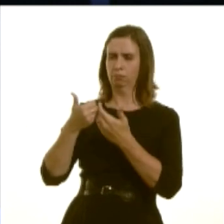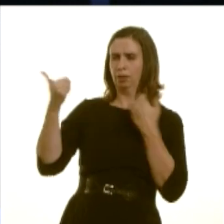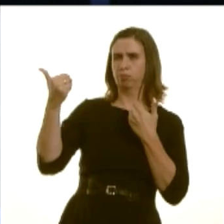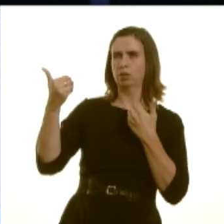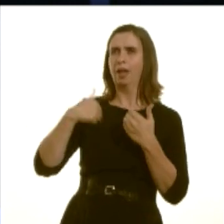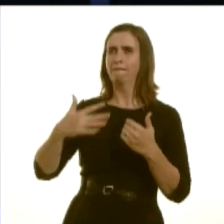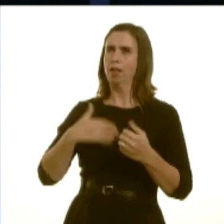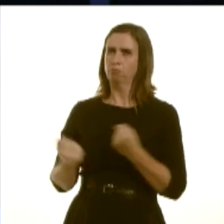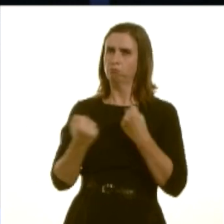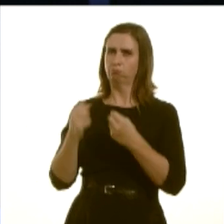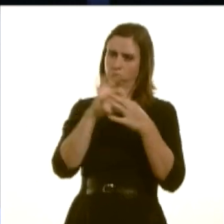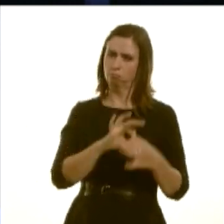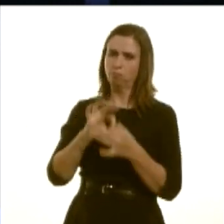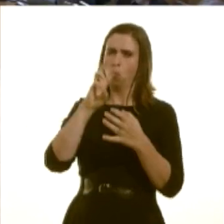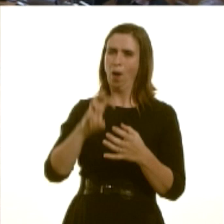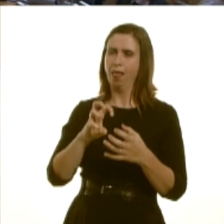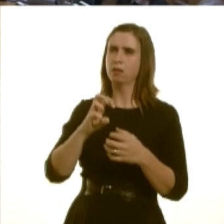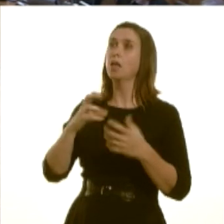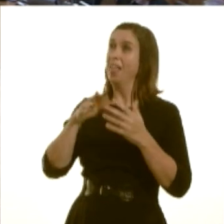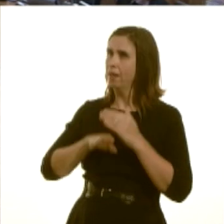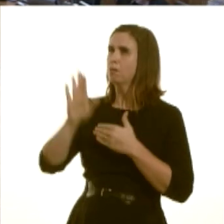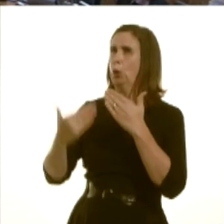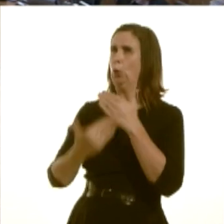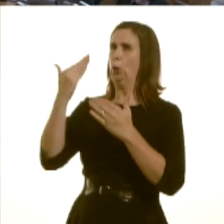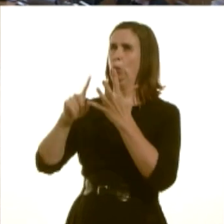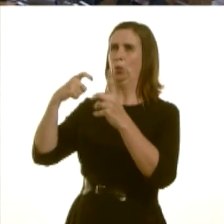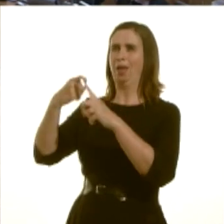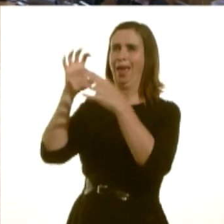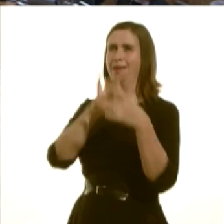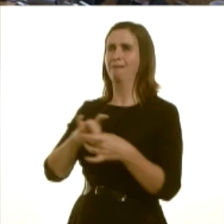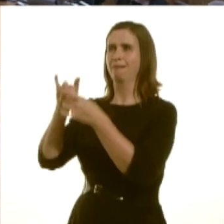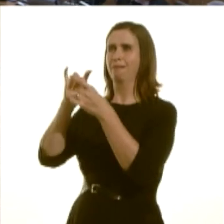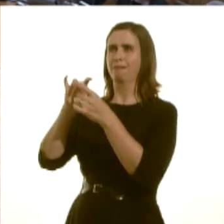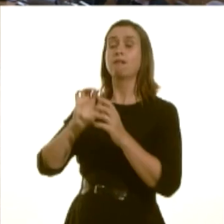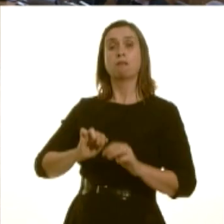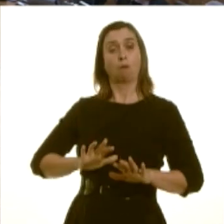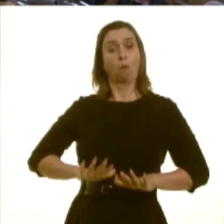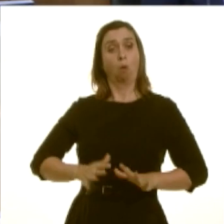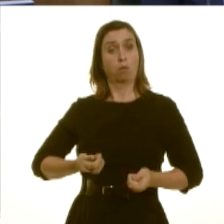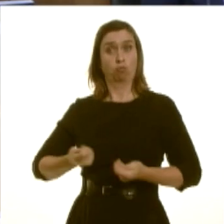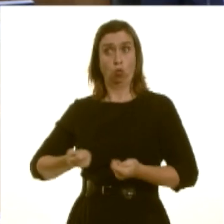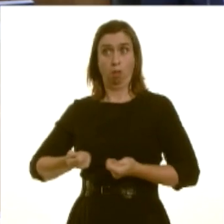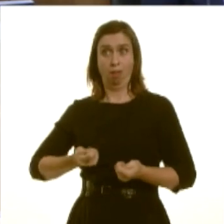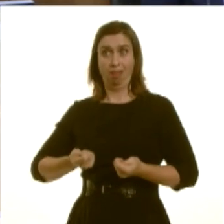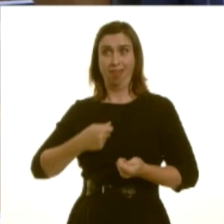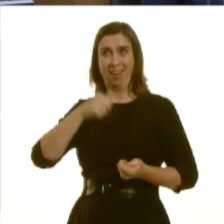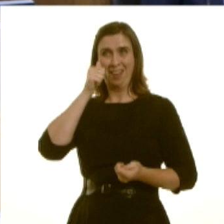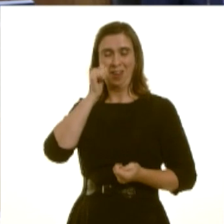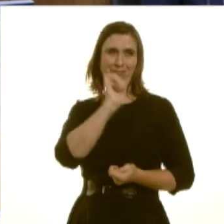as part of a new United Kingdom? Carwyn Jones: Yes, I agree. Home rule is a concept of course first put forward, I know, by her party, and it is something that I think